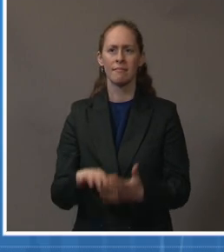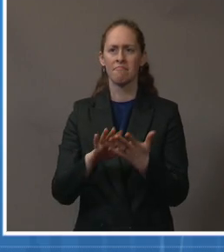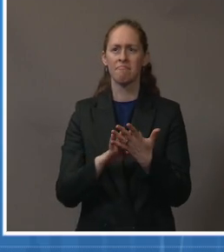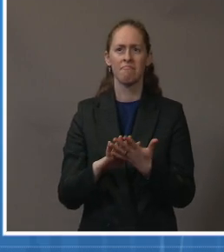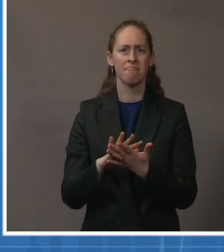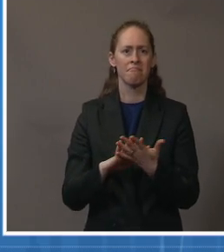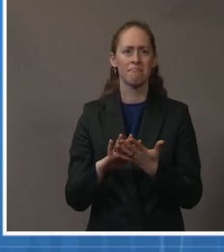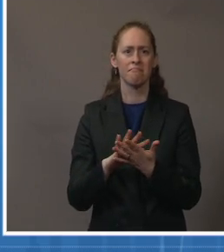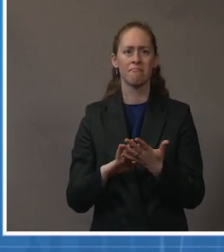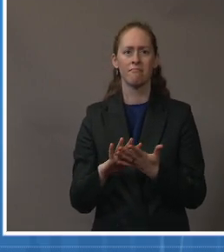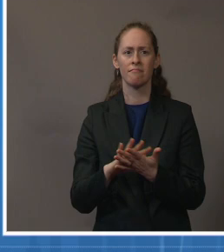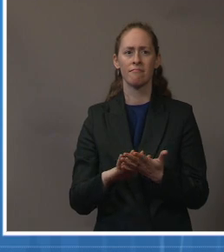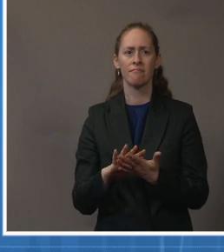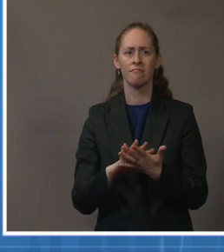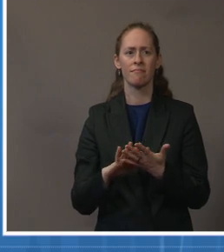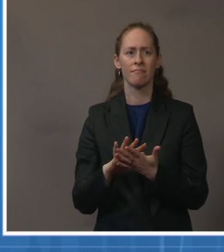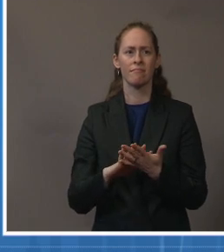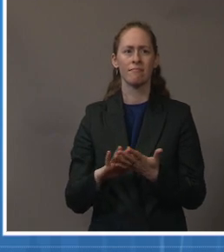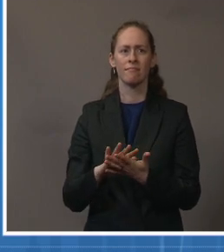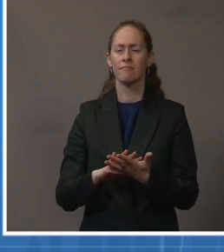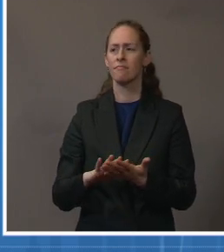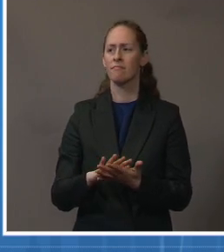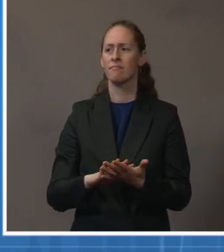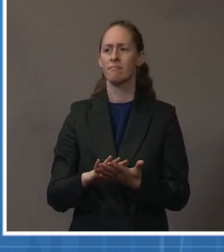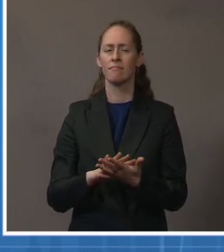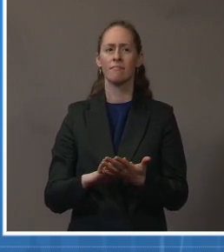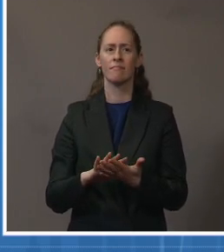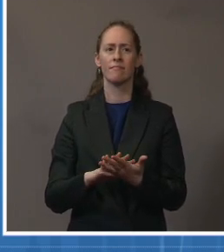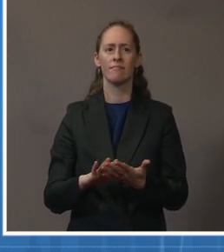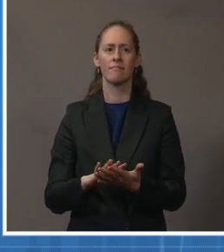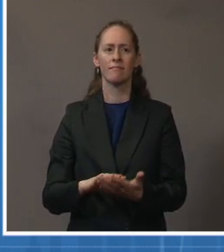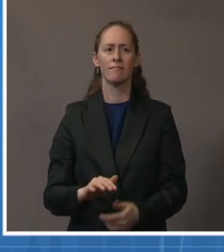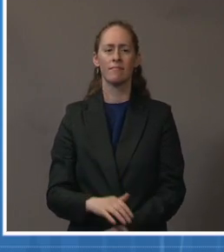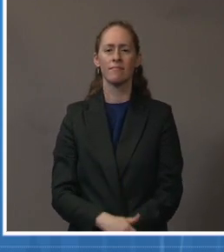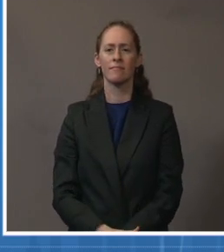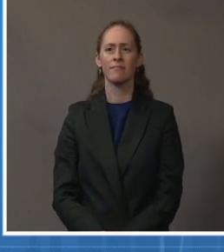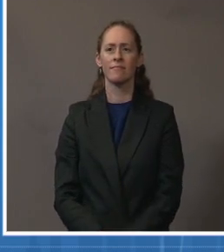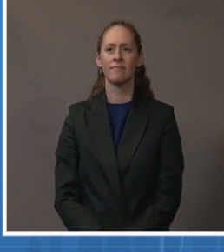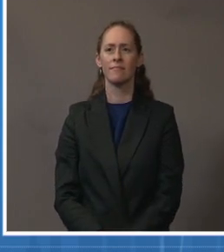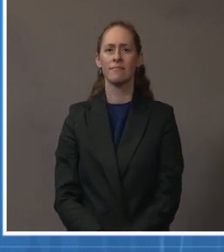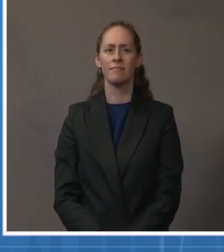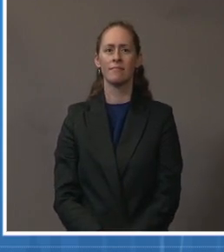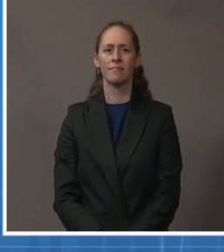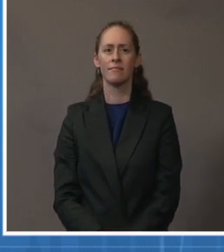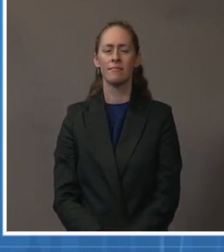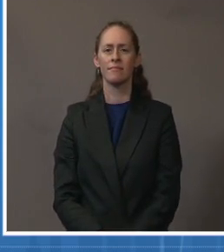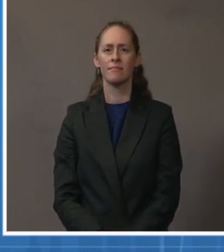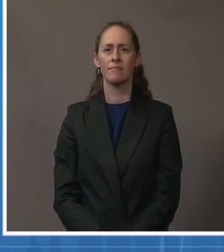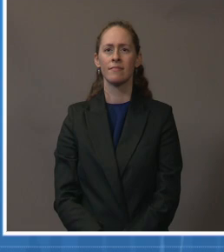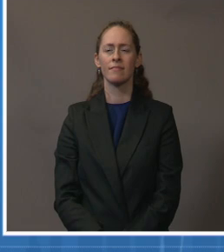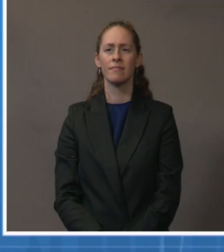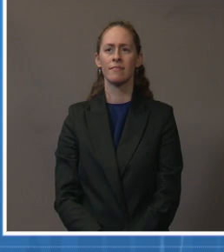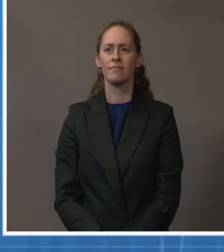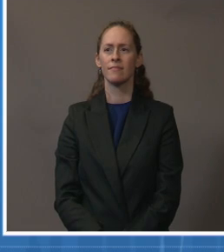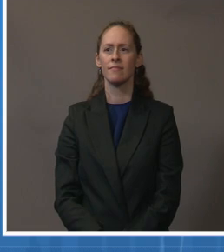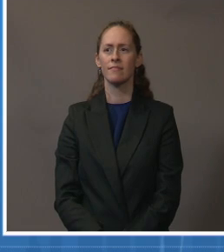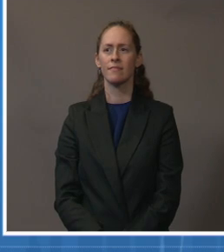The doses that are at the states' level, those states have ordered those doses and we're working with those states to administer shots